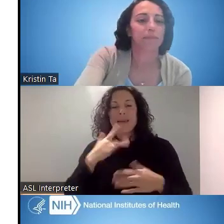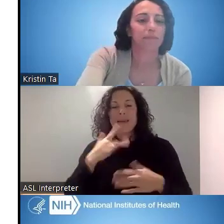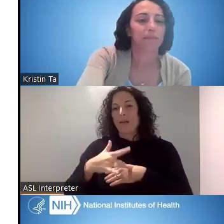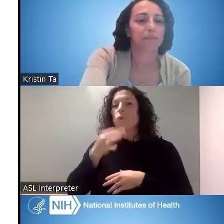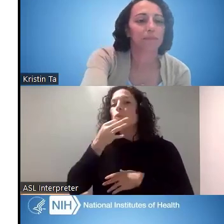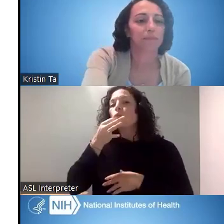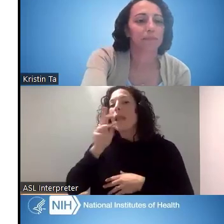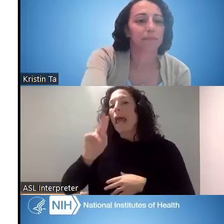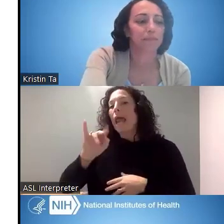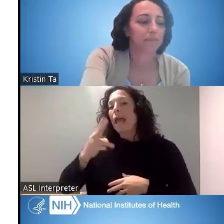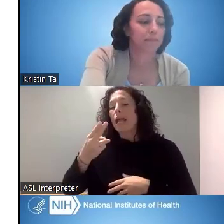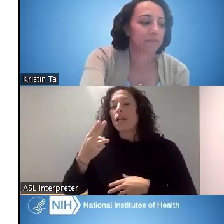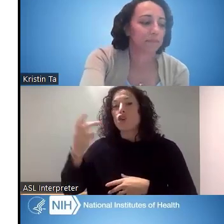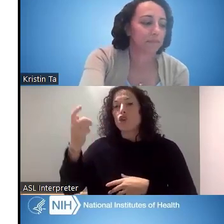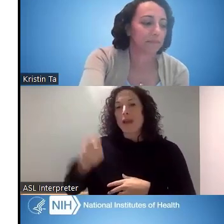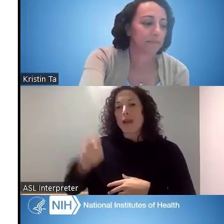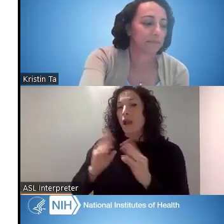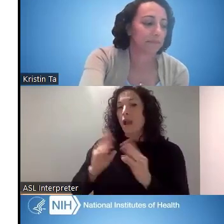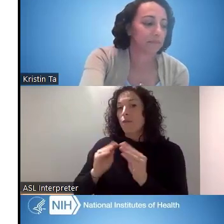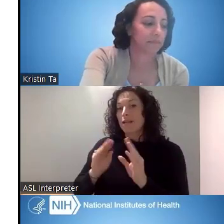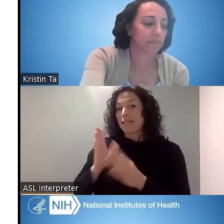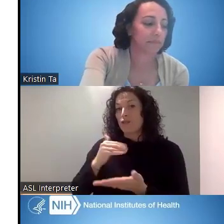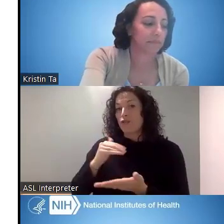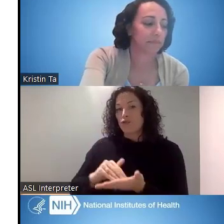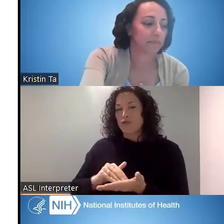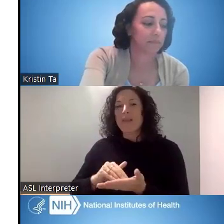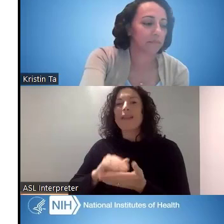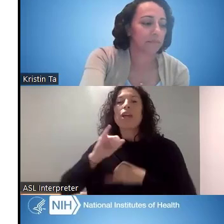Grants Conference Center on the International Collaboration